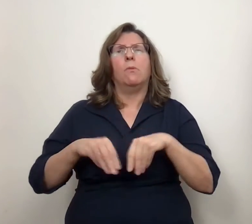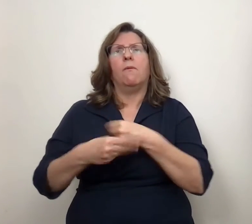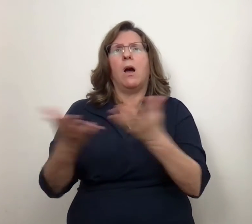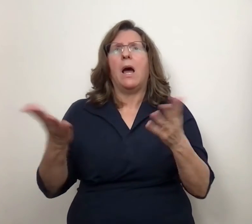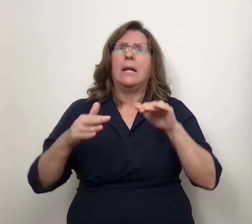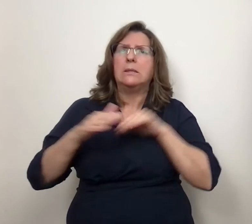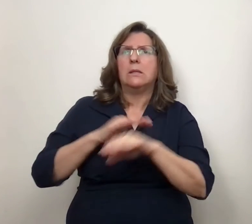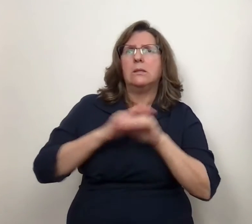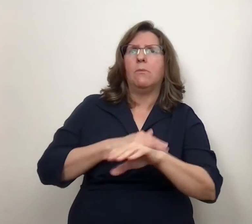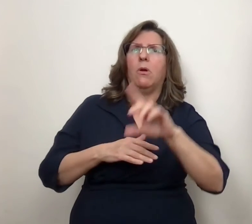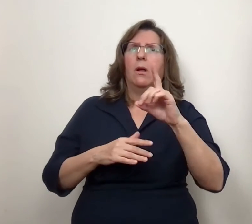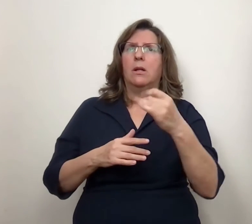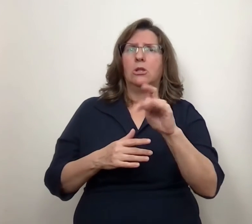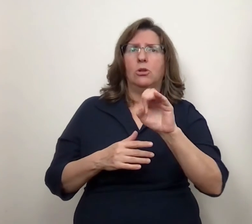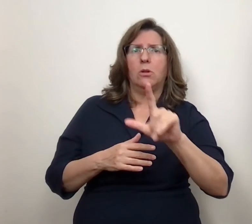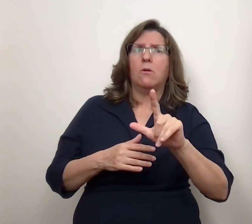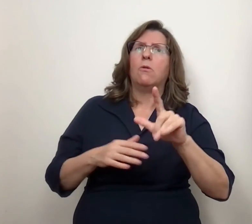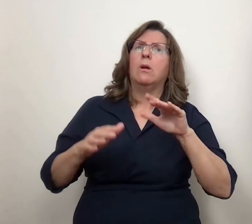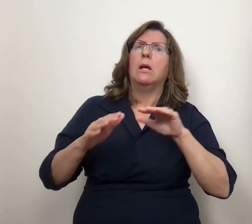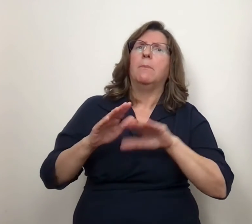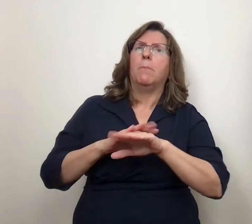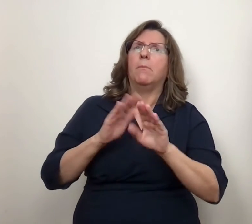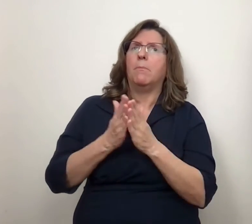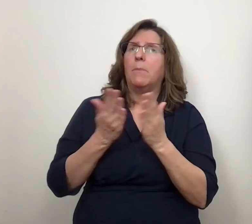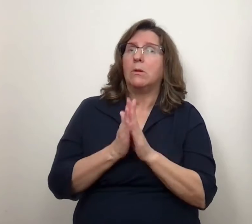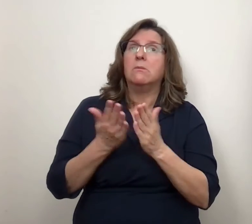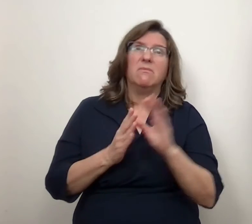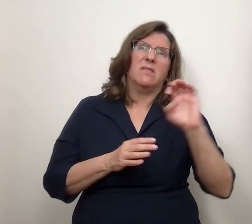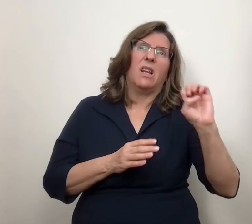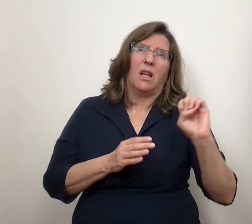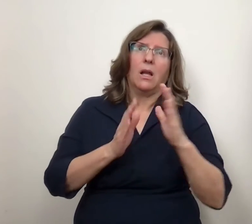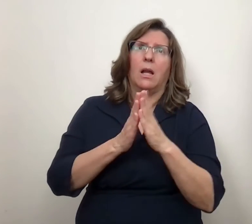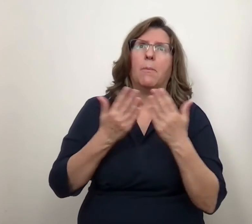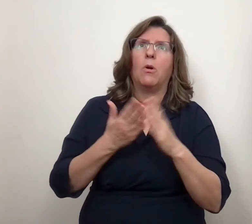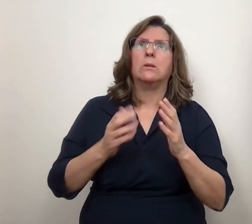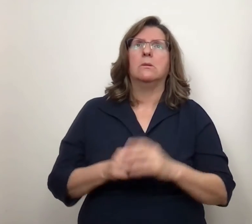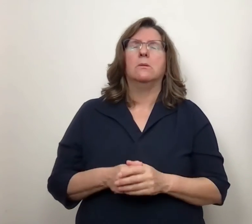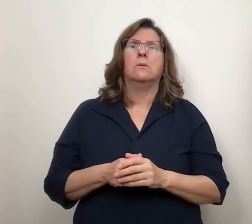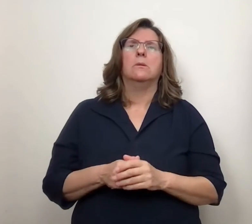the student creates their own video version of the content they learned.